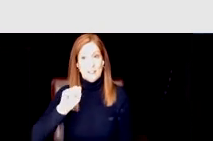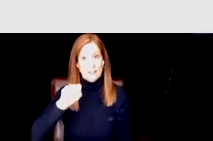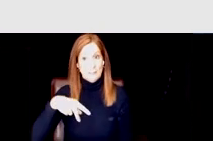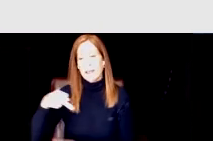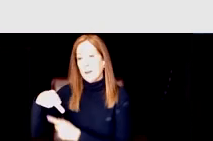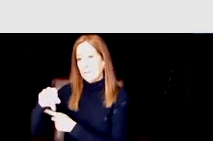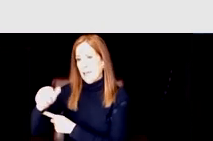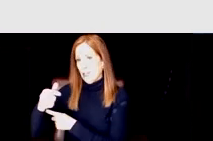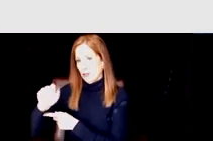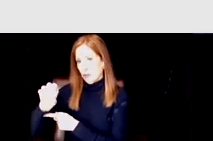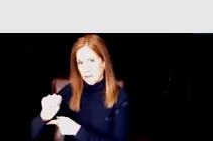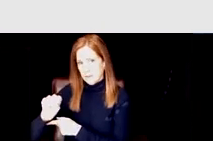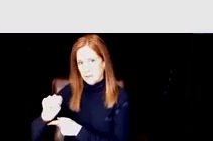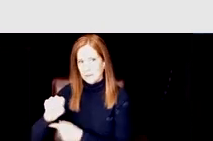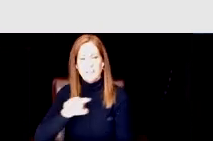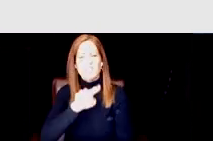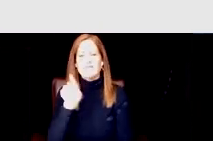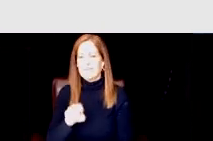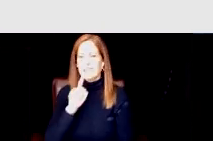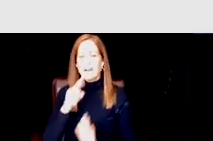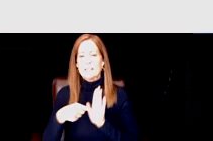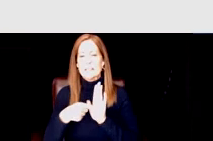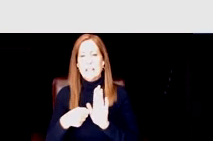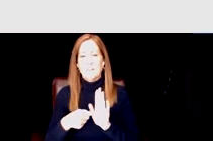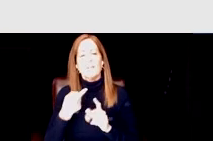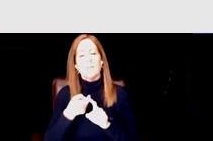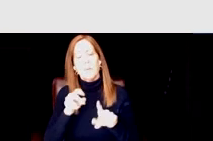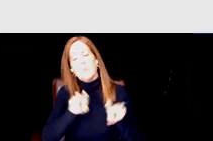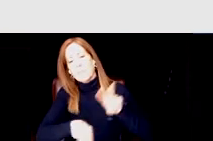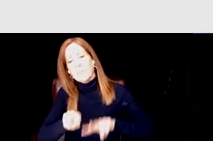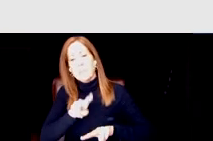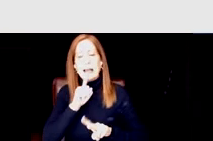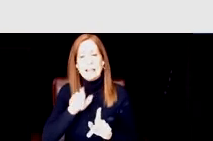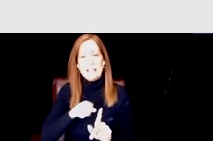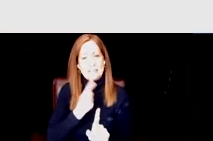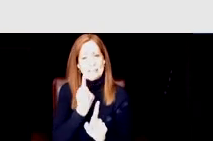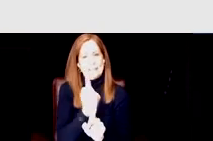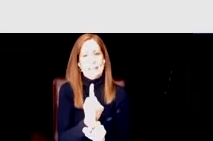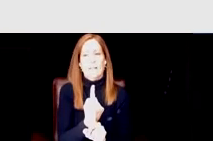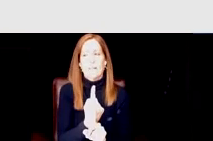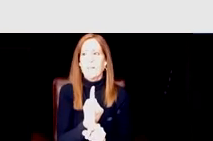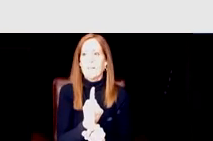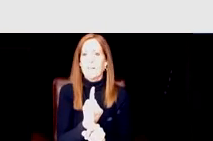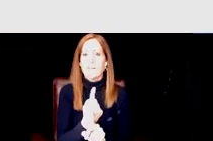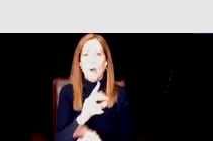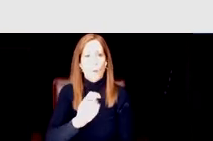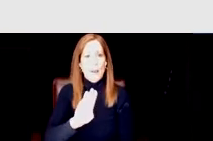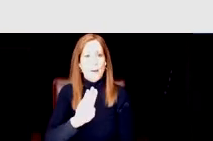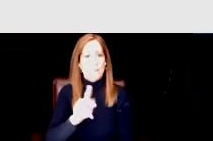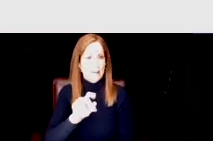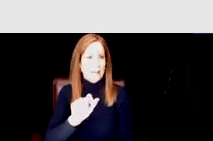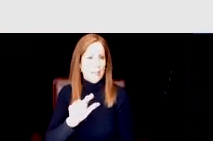These were all examples coming from looking at a single web page that we had